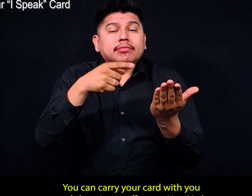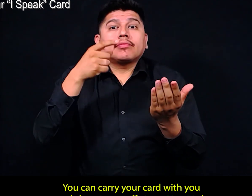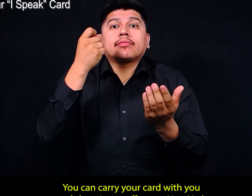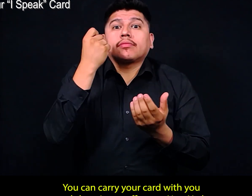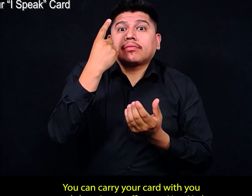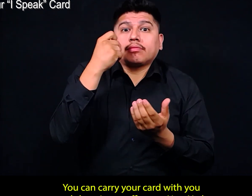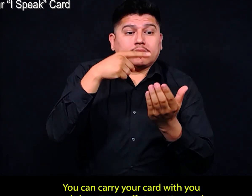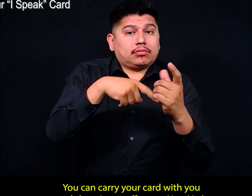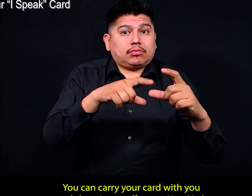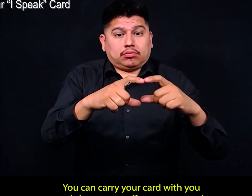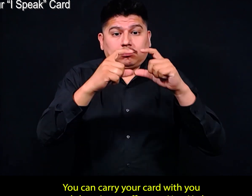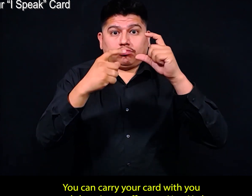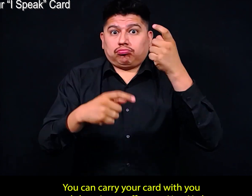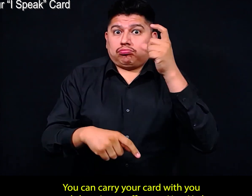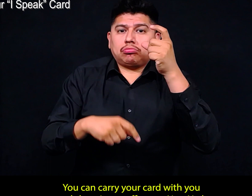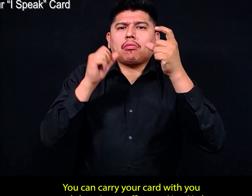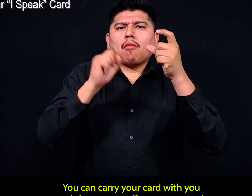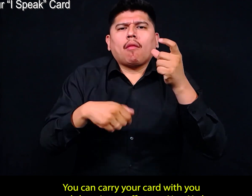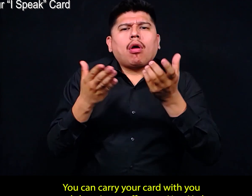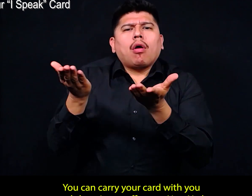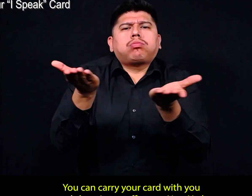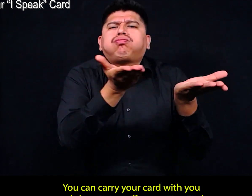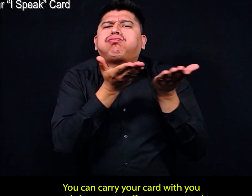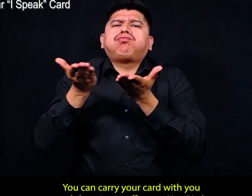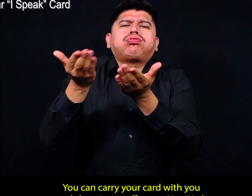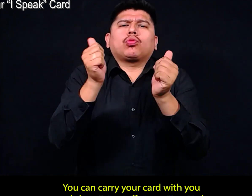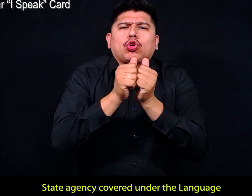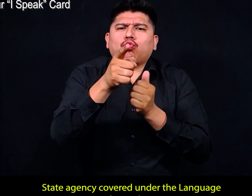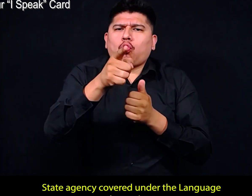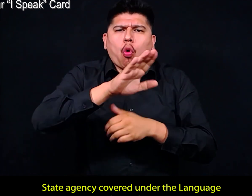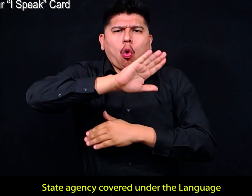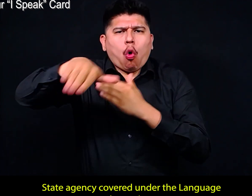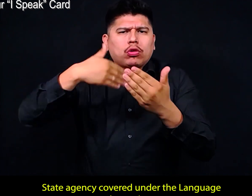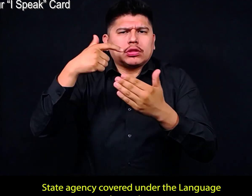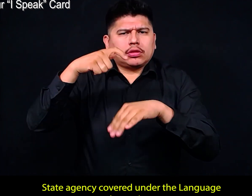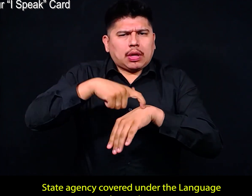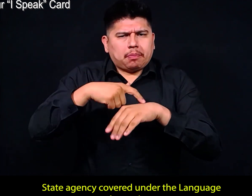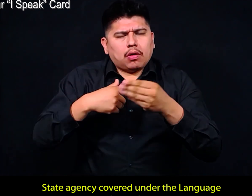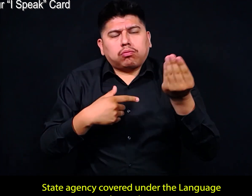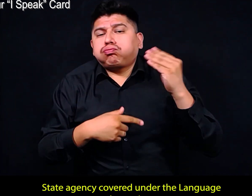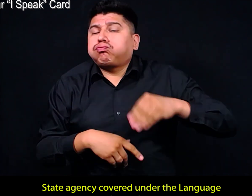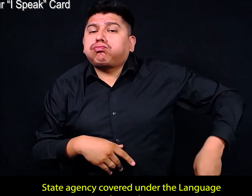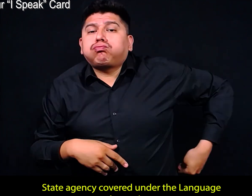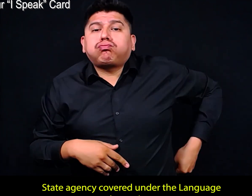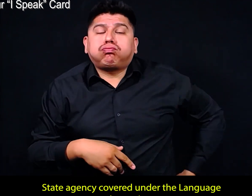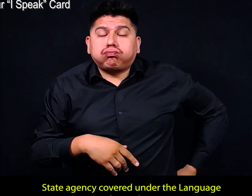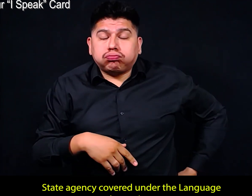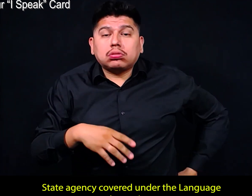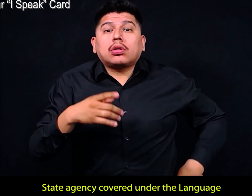You can carry your card with you and show it to staff at any New York State agency covered under the Language Access Law